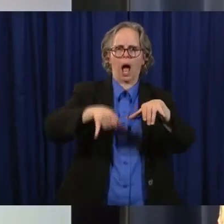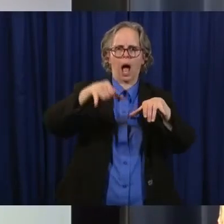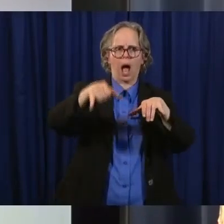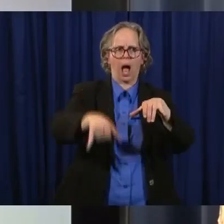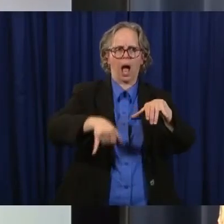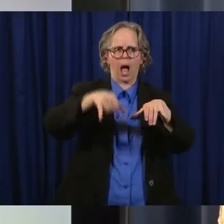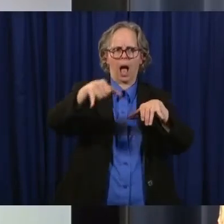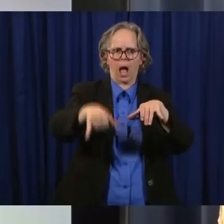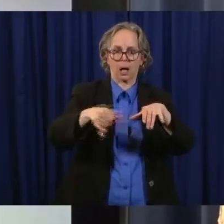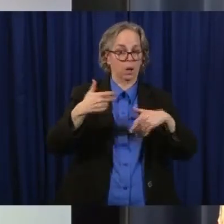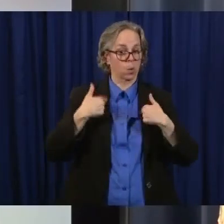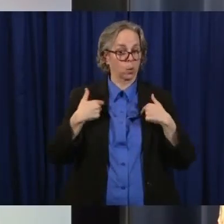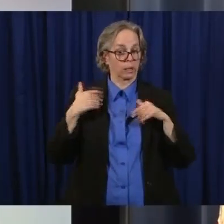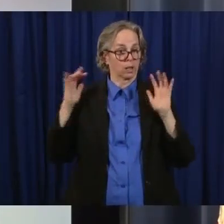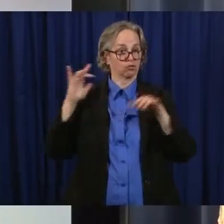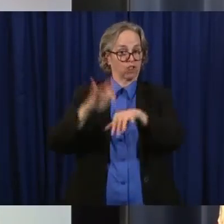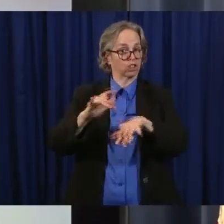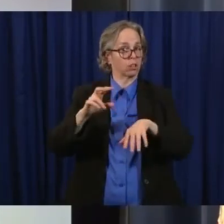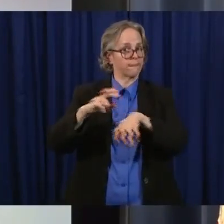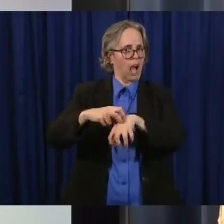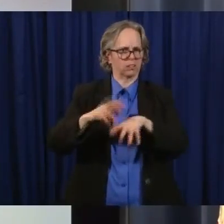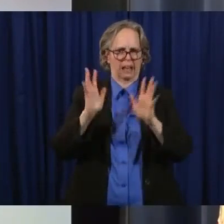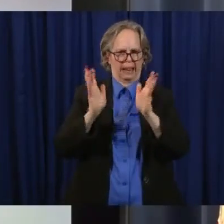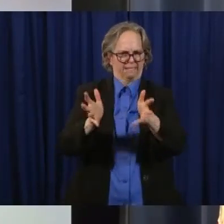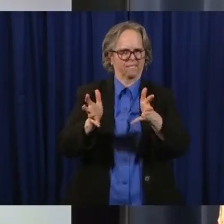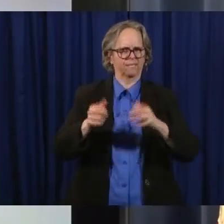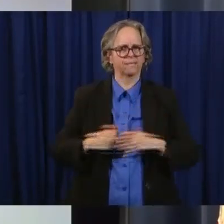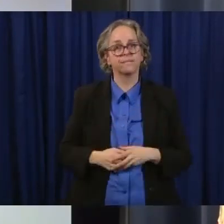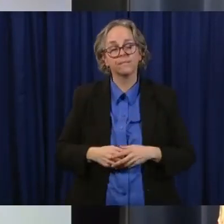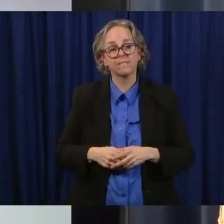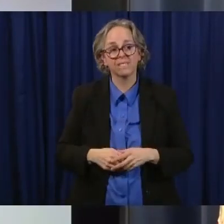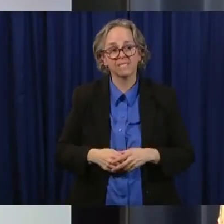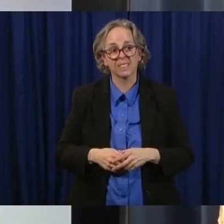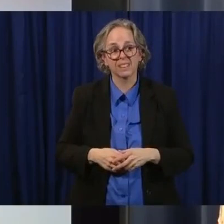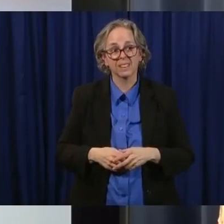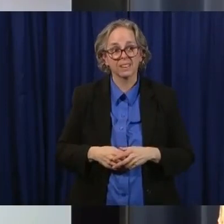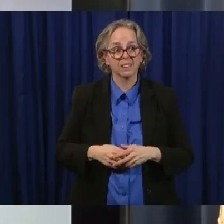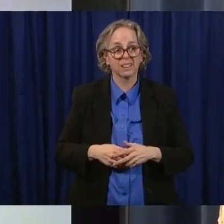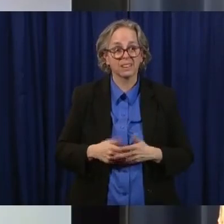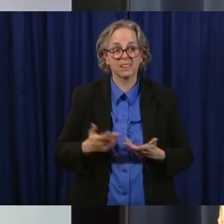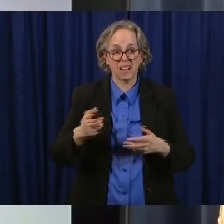HOW LONG DOES A MICROORGANISM, IN THIS CASE THE VIRUS, LAST ON A SURFACE ON ITS OWN LEFT